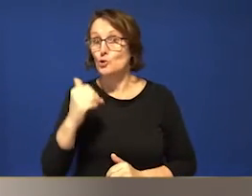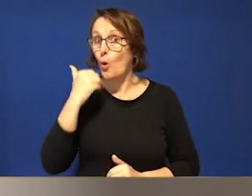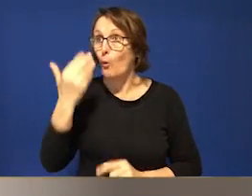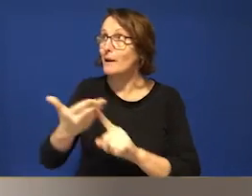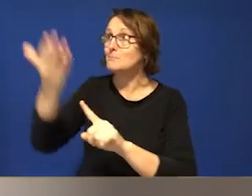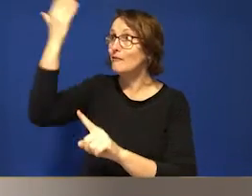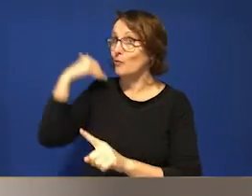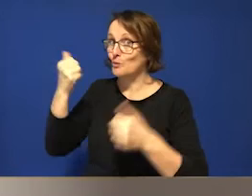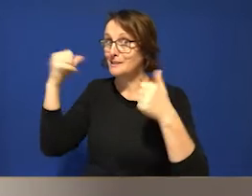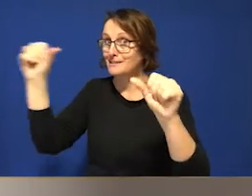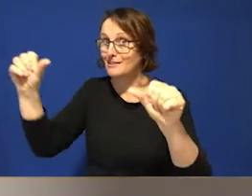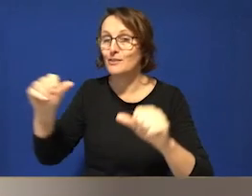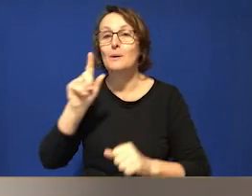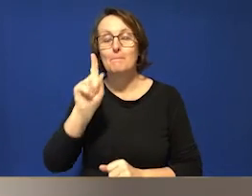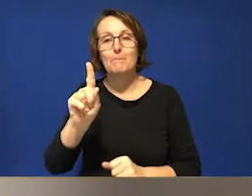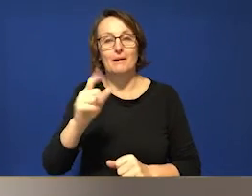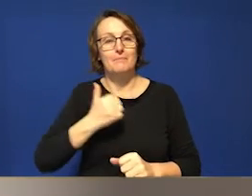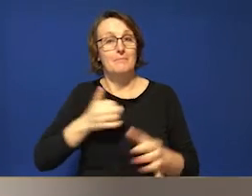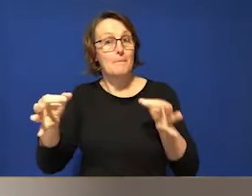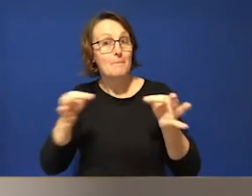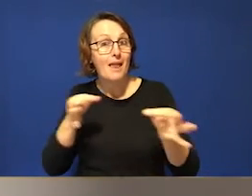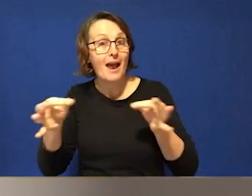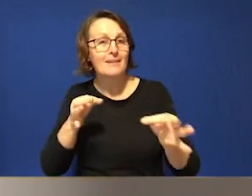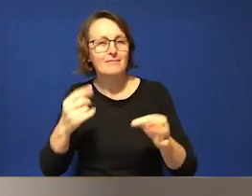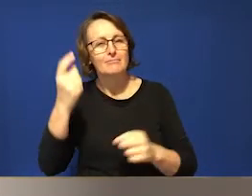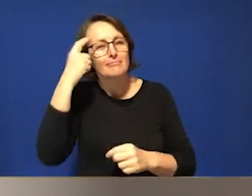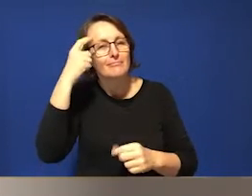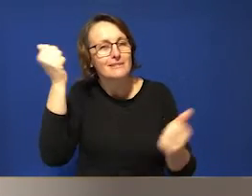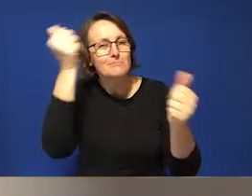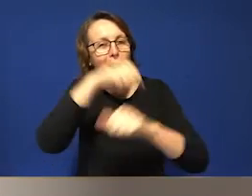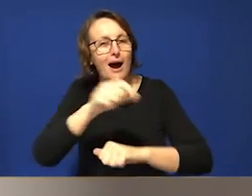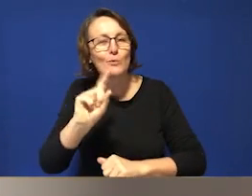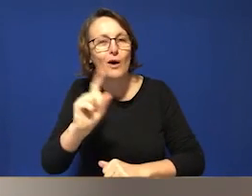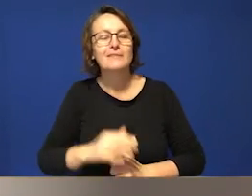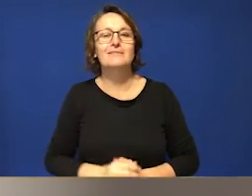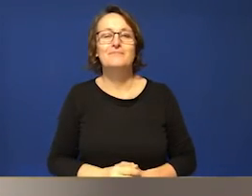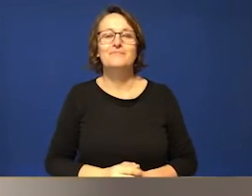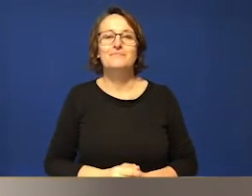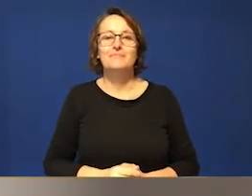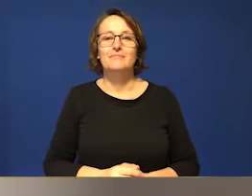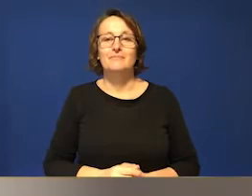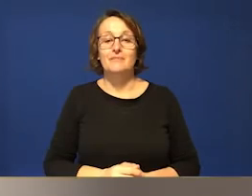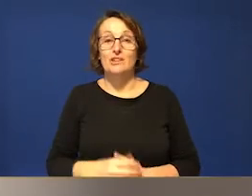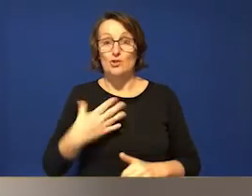but the strategy, the really smart strategy here is that when you dig a big hole,